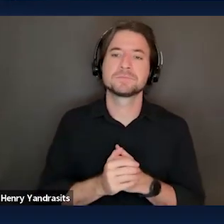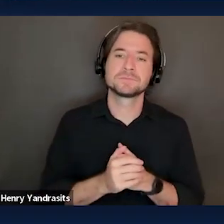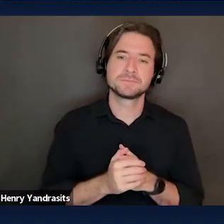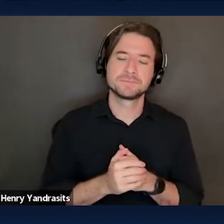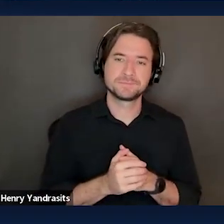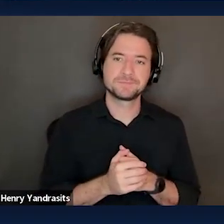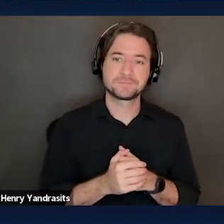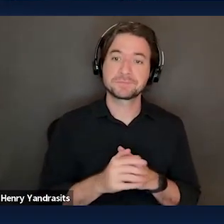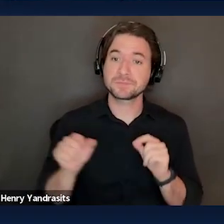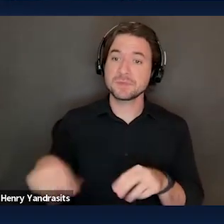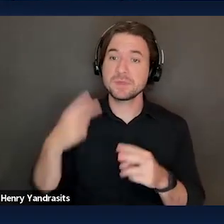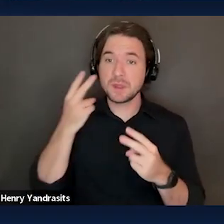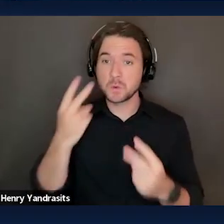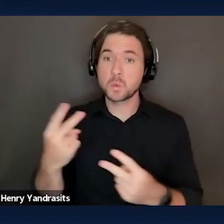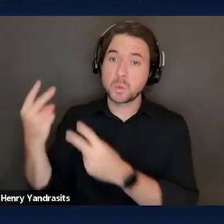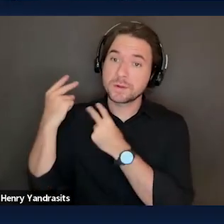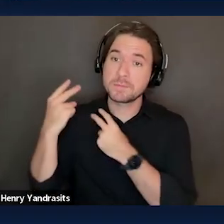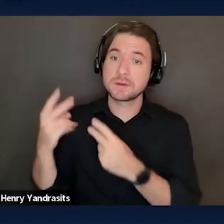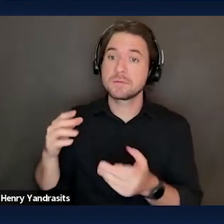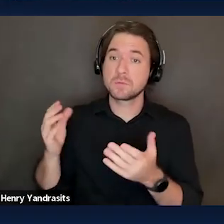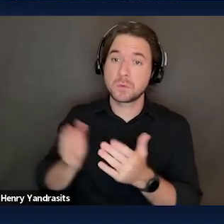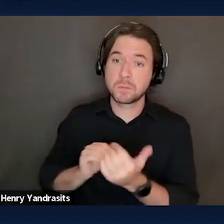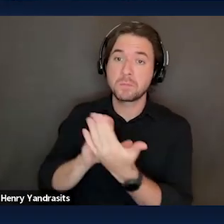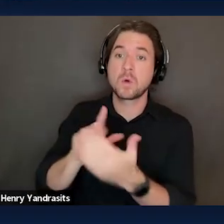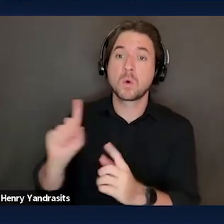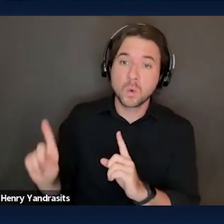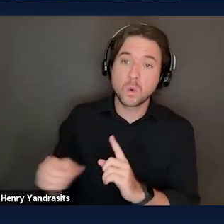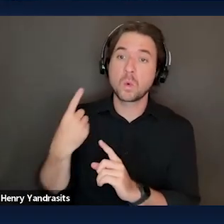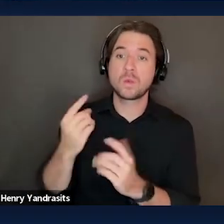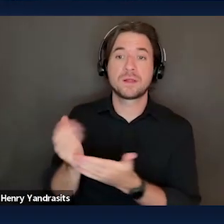This retrospective approach only collects. the data at the end.